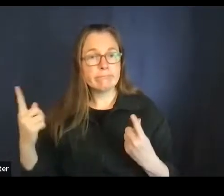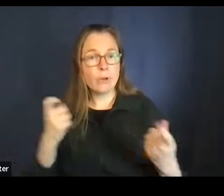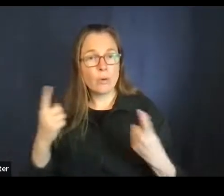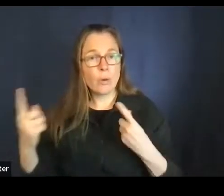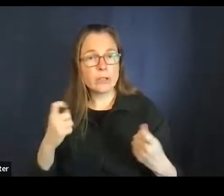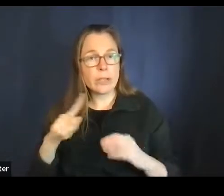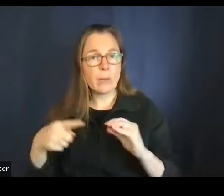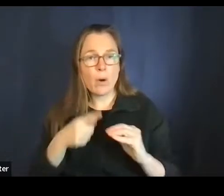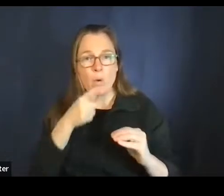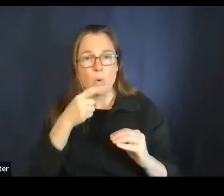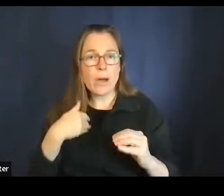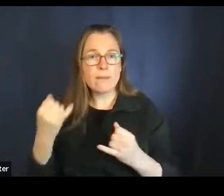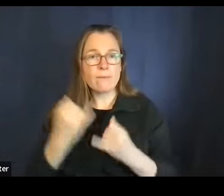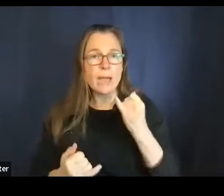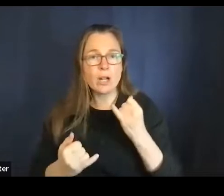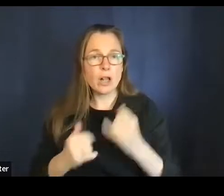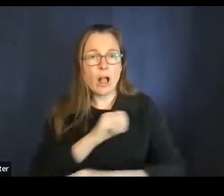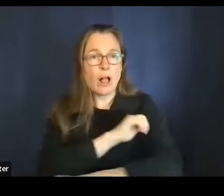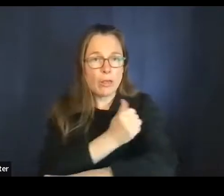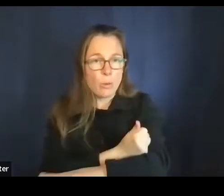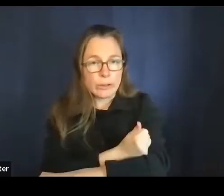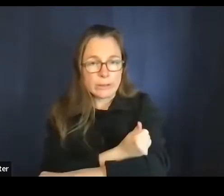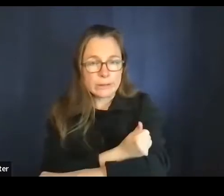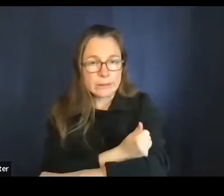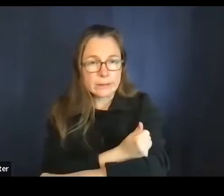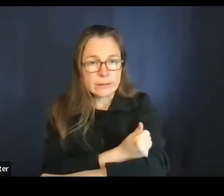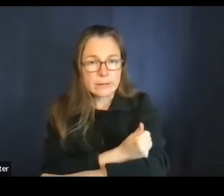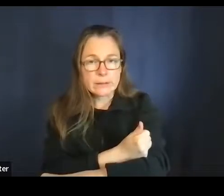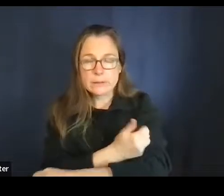on pretty important parts of how the system is going to work.